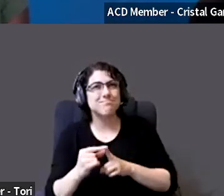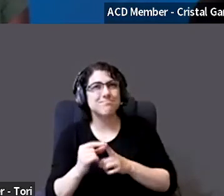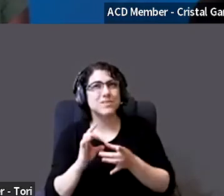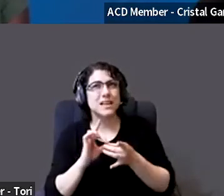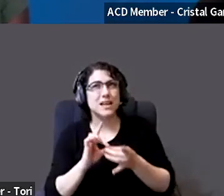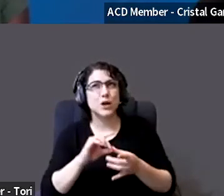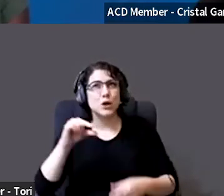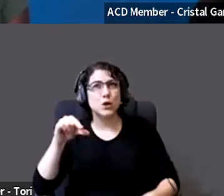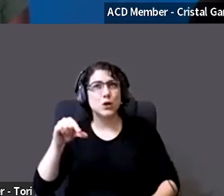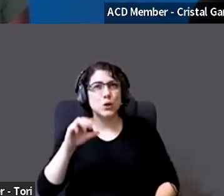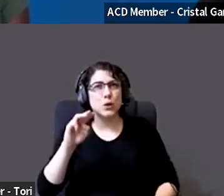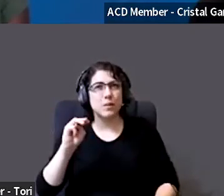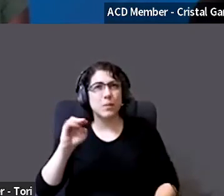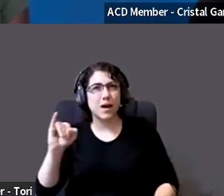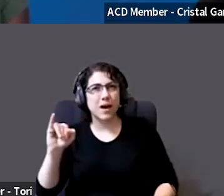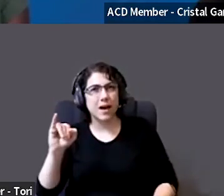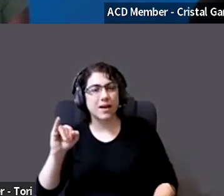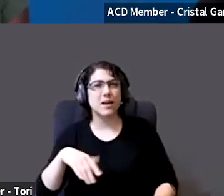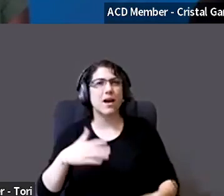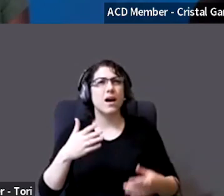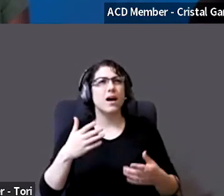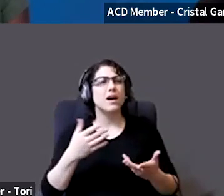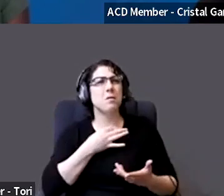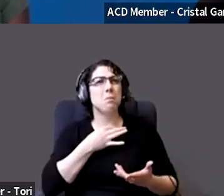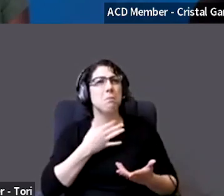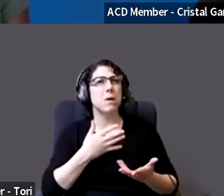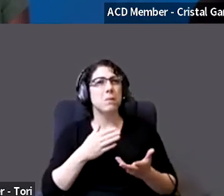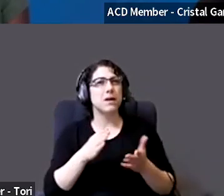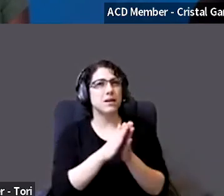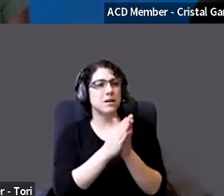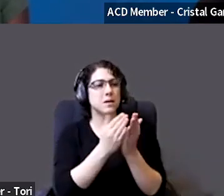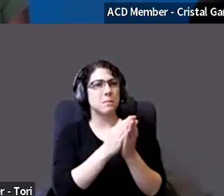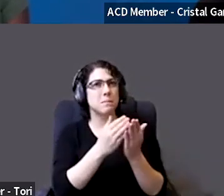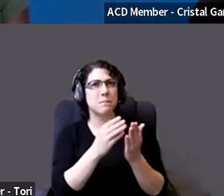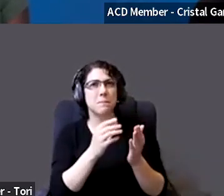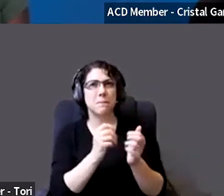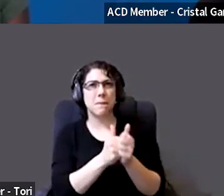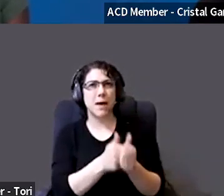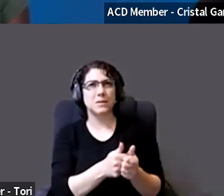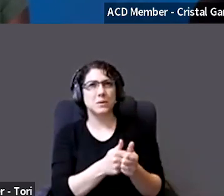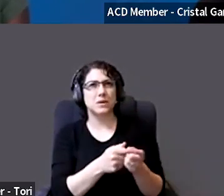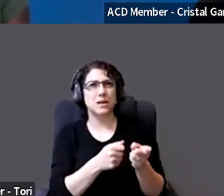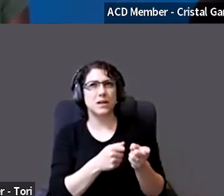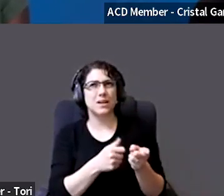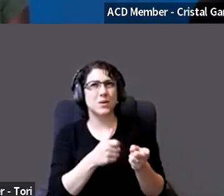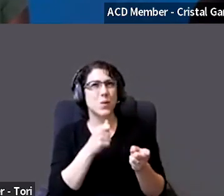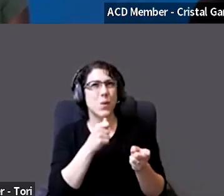And I wonder if focusing on the manual is not going to give enough space to all the other things